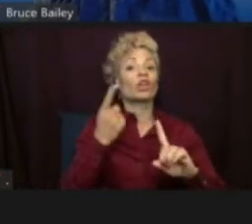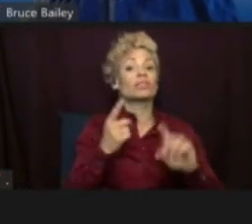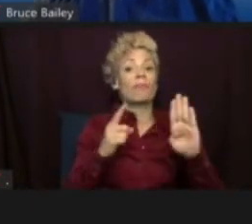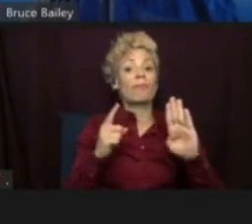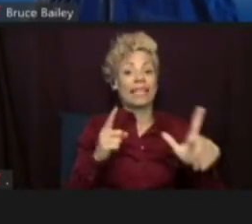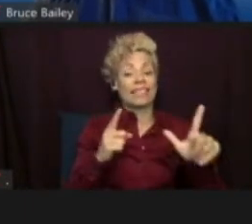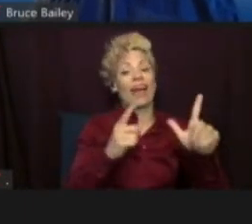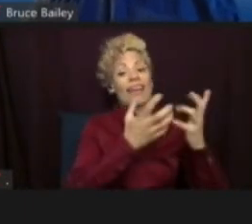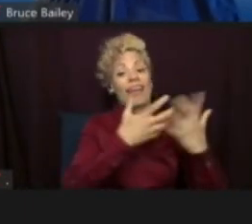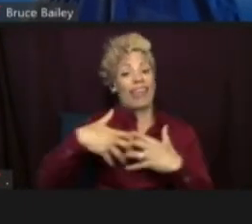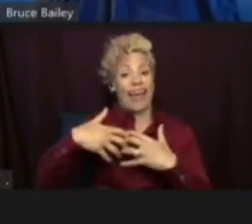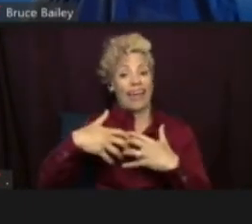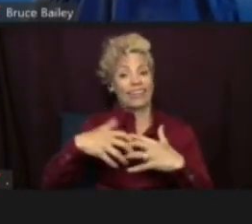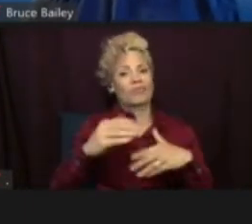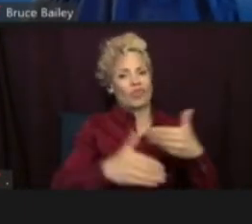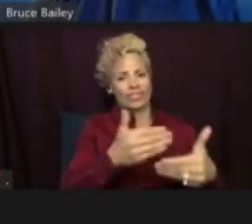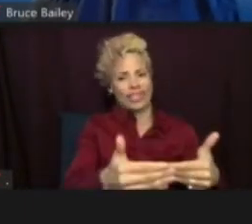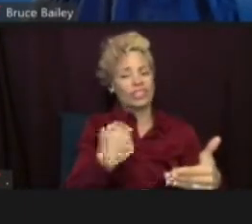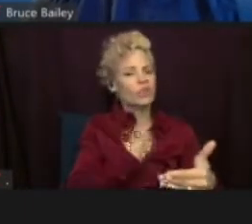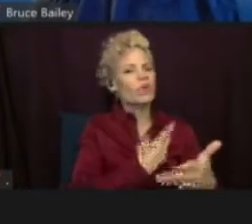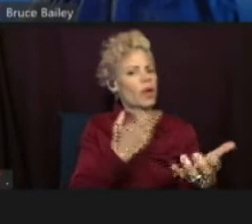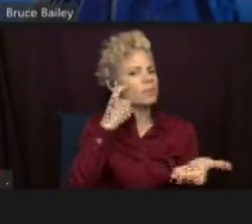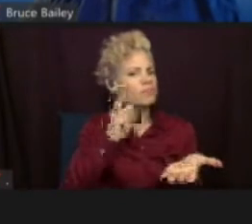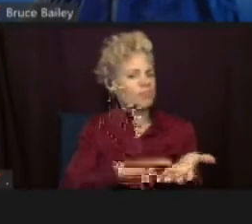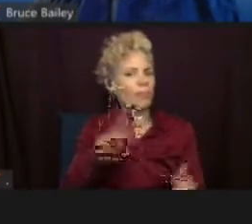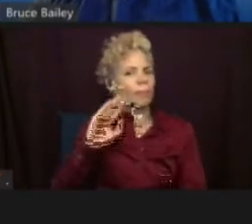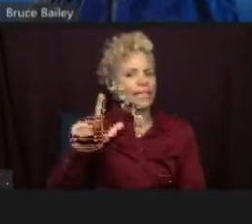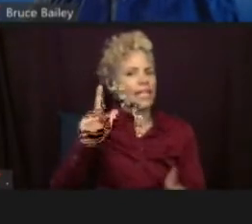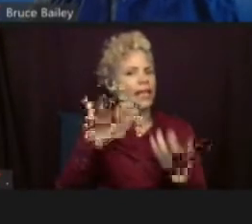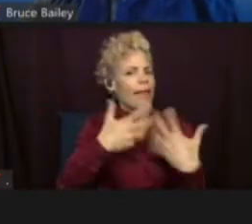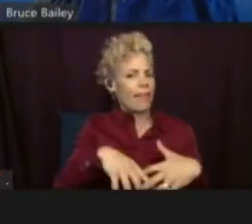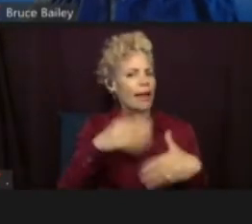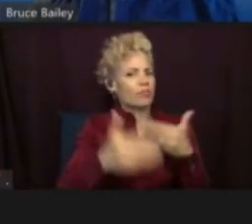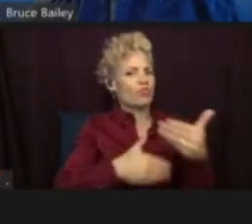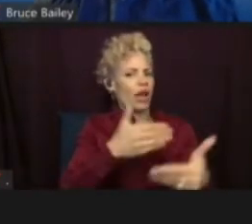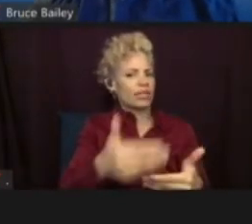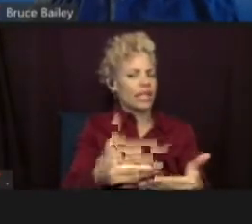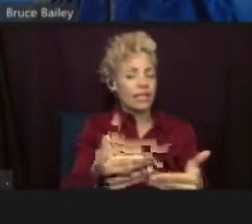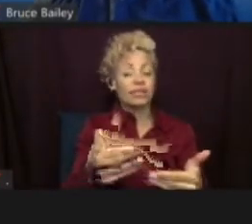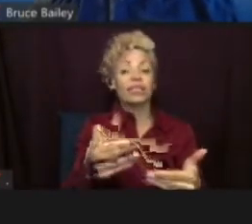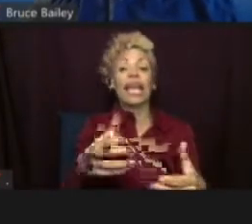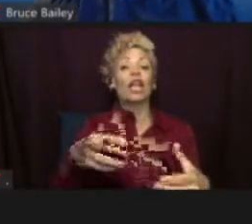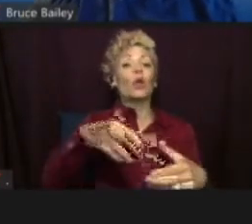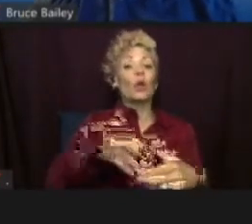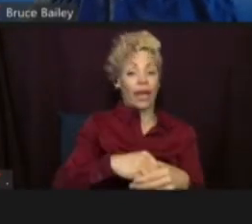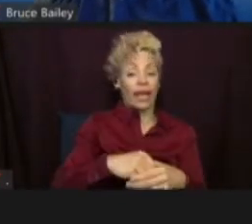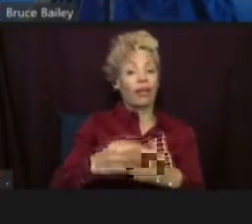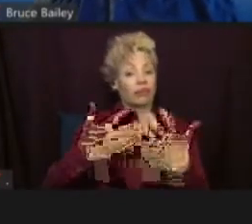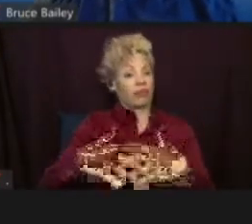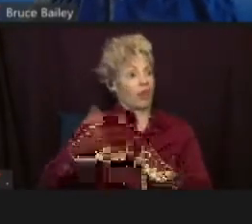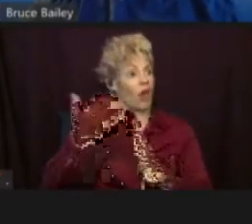We're hoping to identify baseline aligned test processes, that include automated tools, to handle the tests